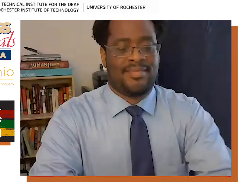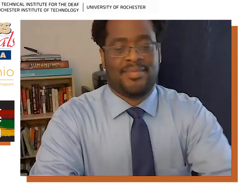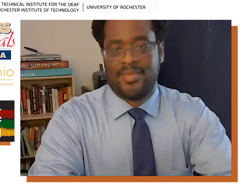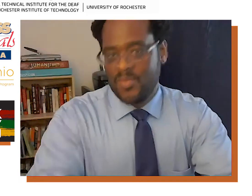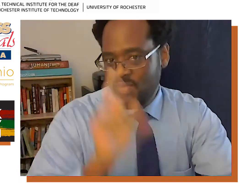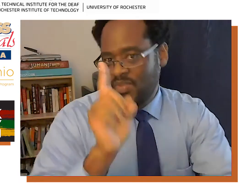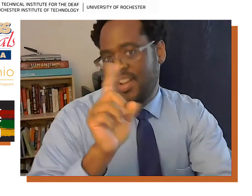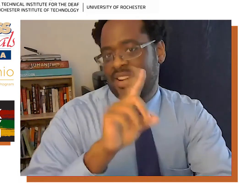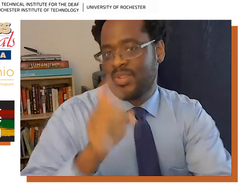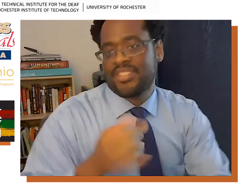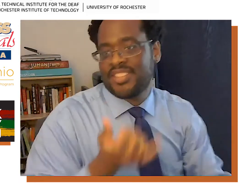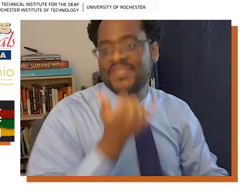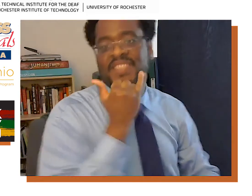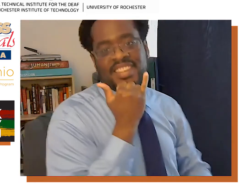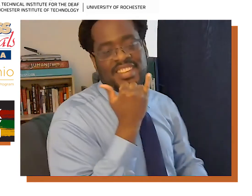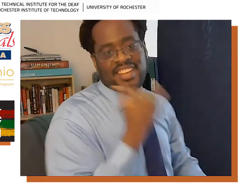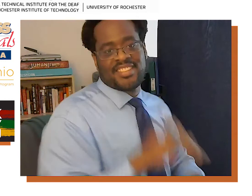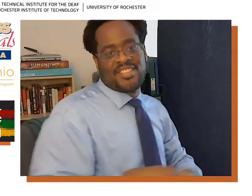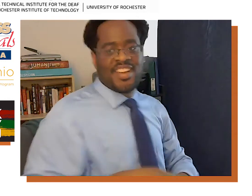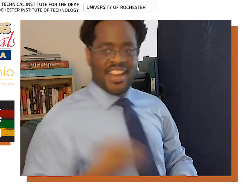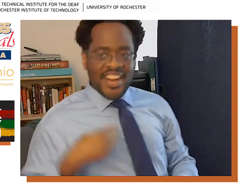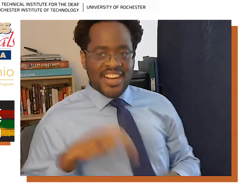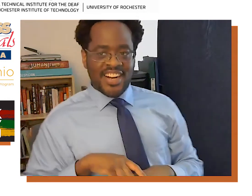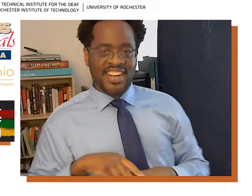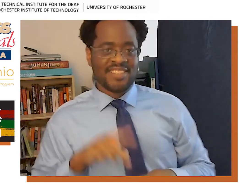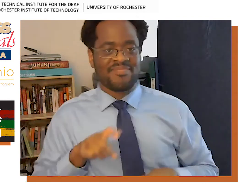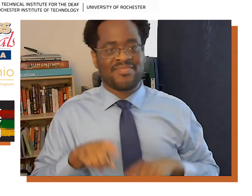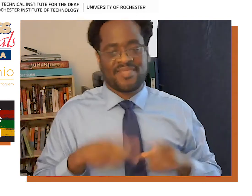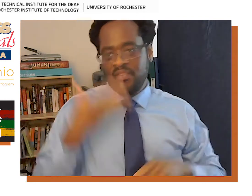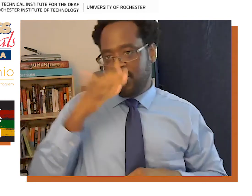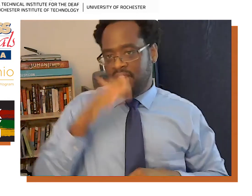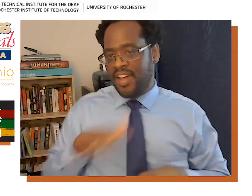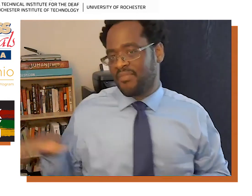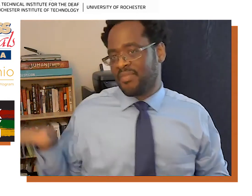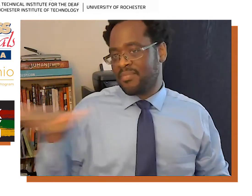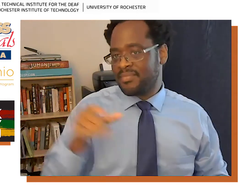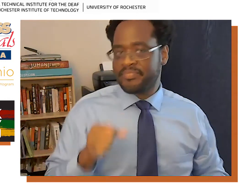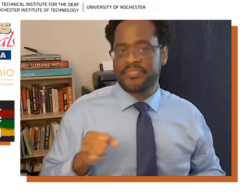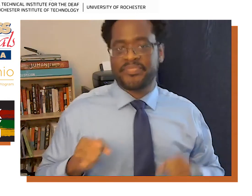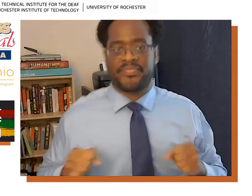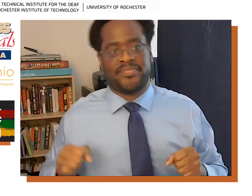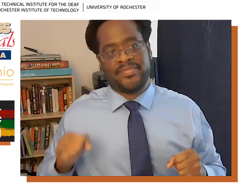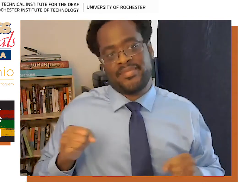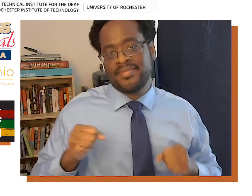One question wrong, one question wrong--that's it-- so I got up in front of everyone,